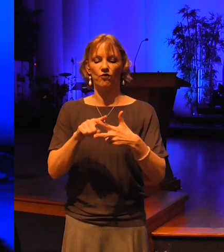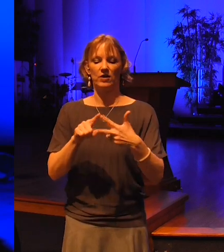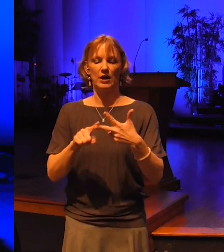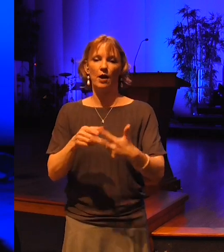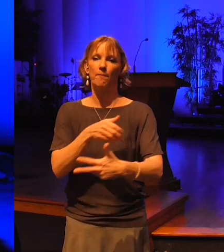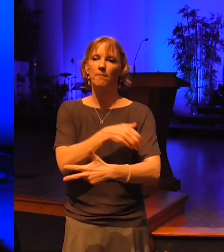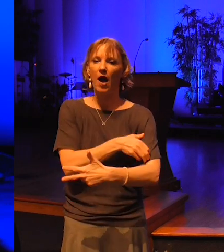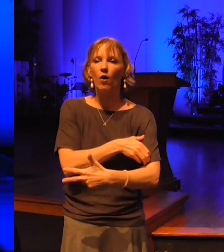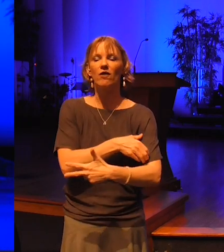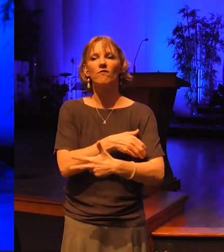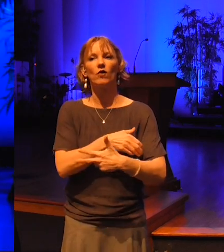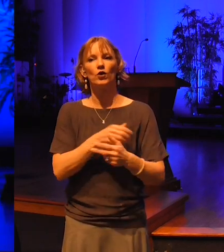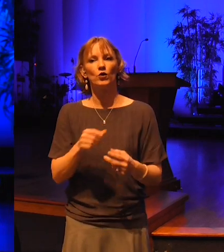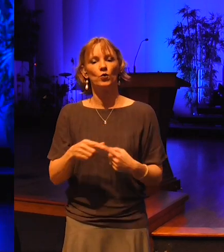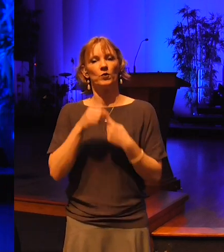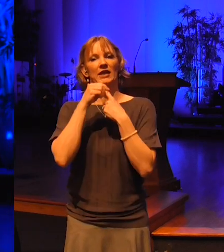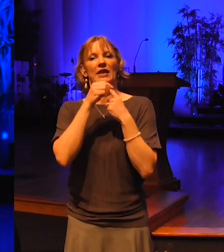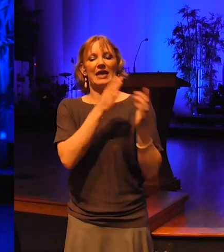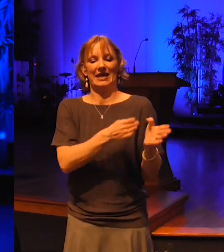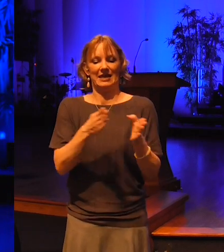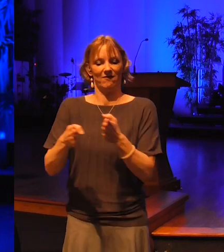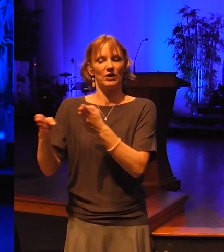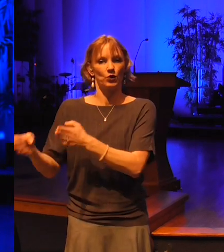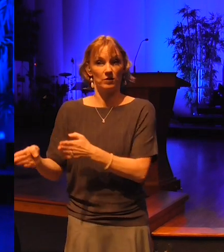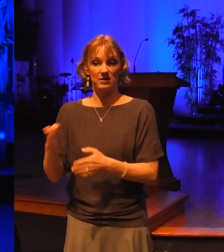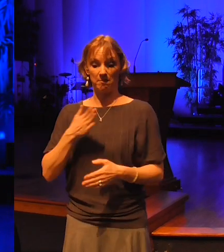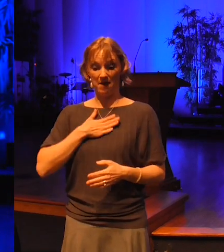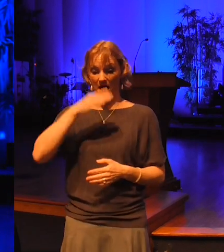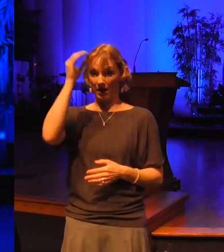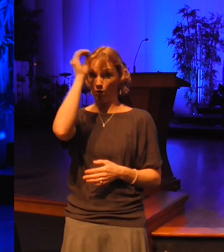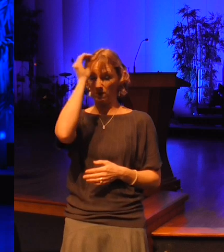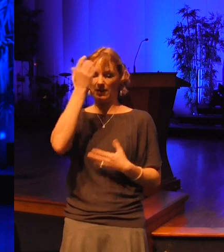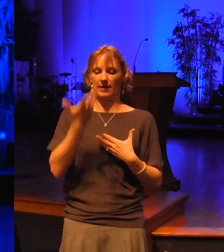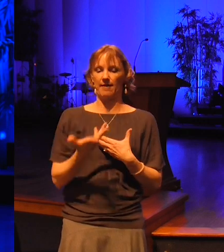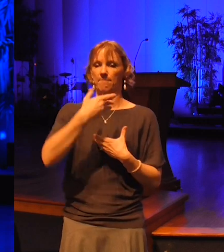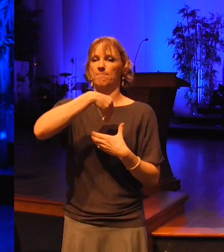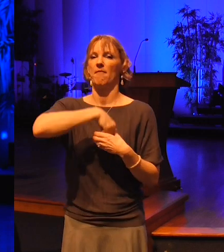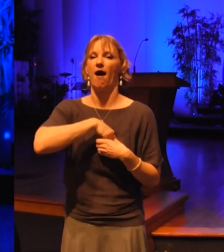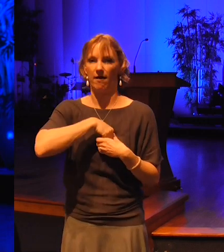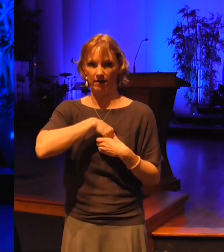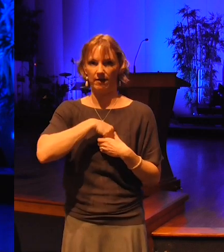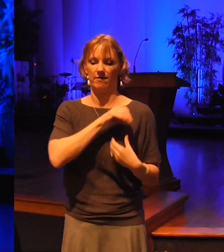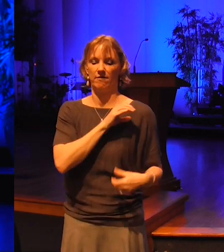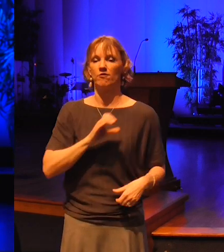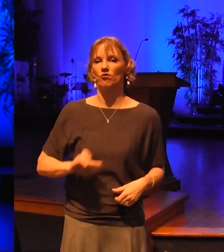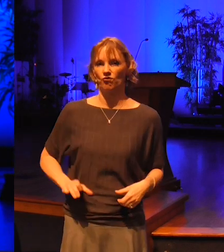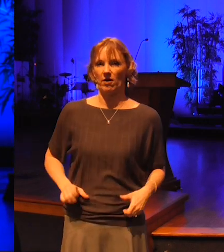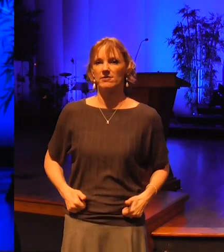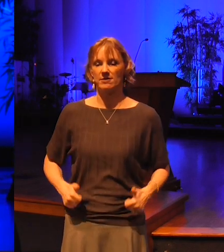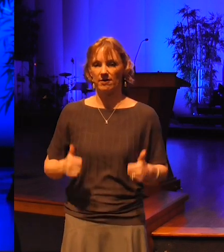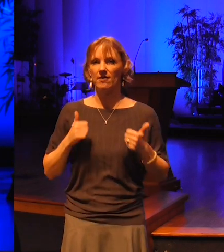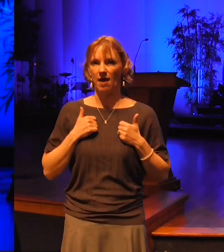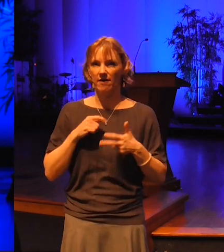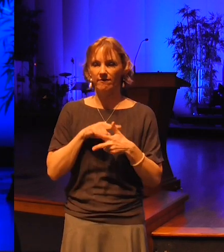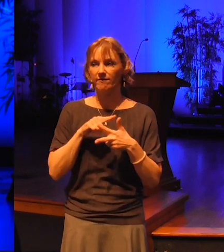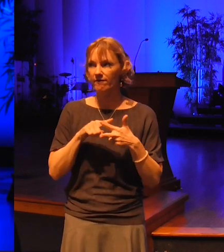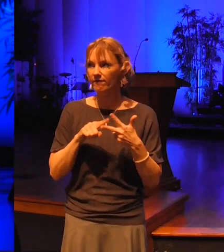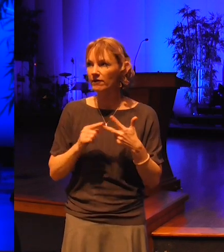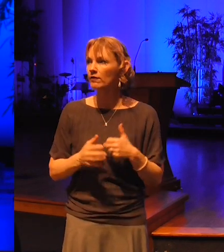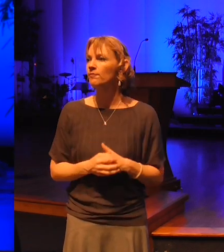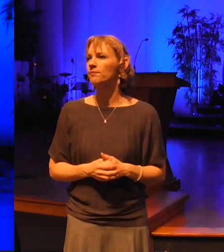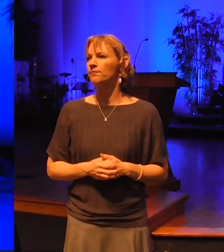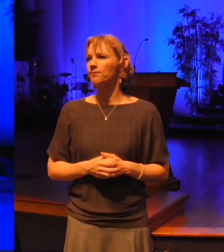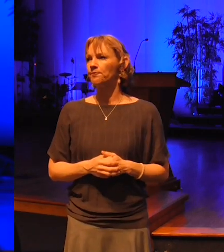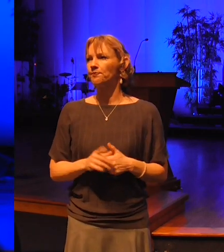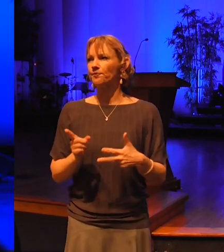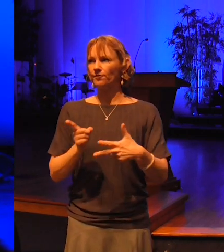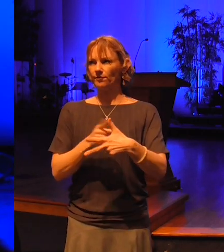individuals who in my opinion embodied the Christ life and the first thing that I want to share for